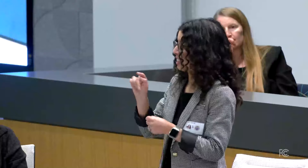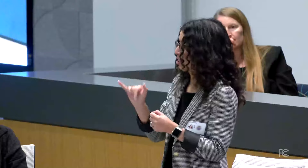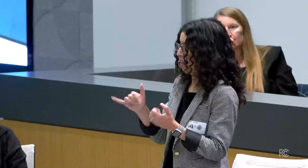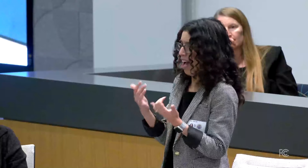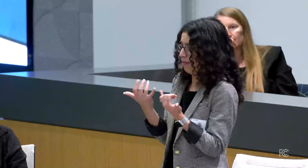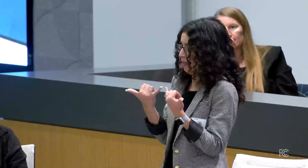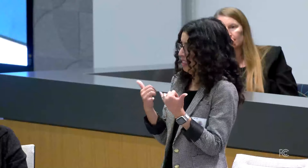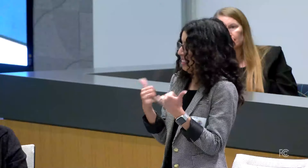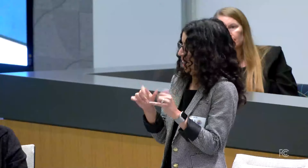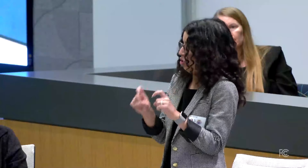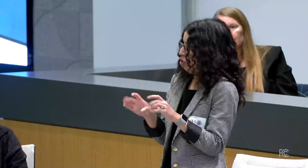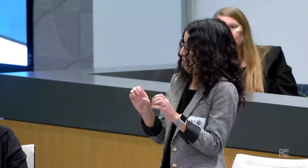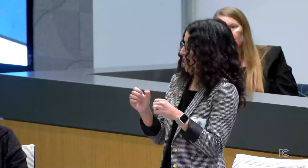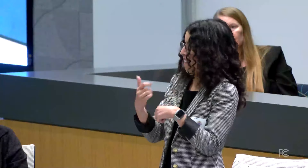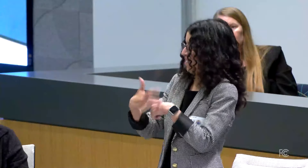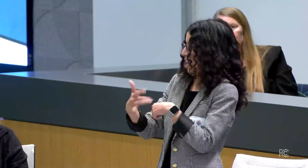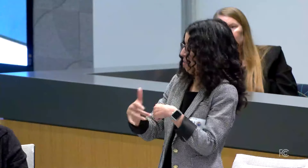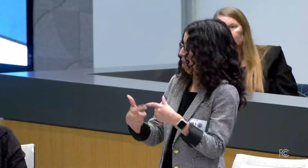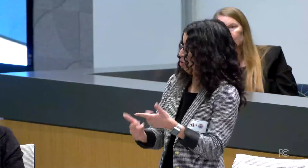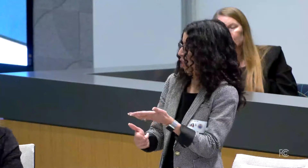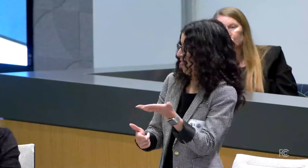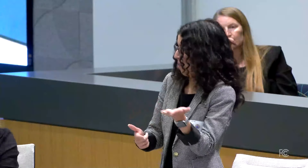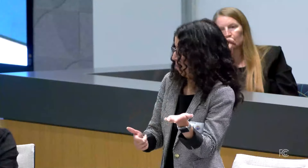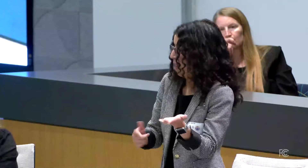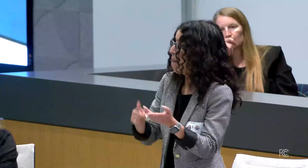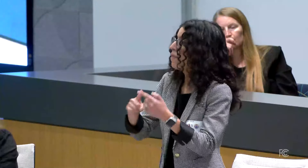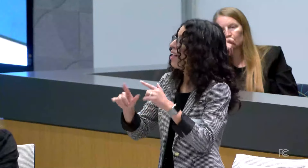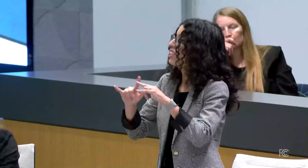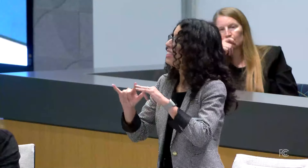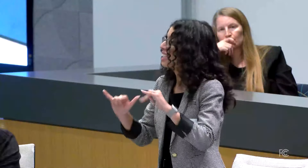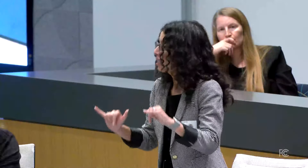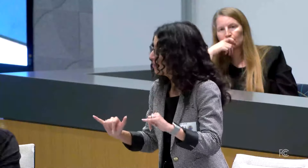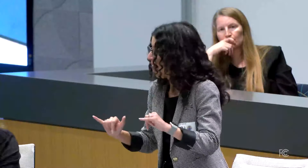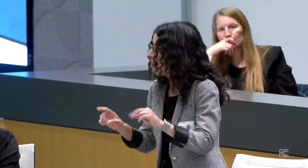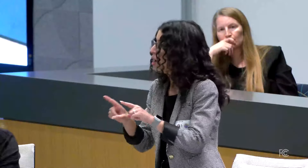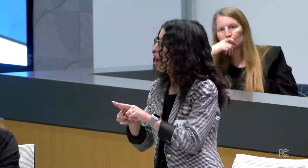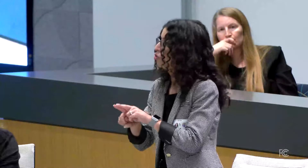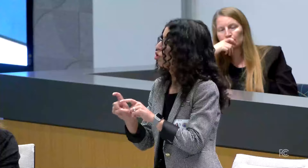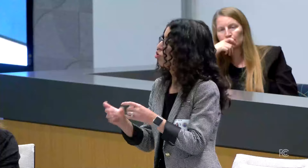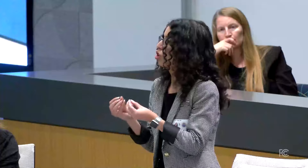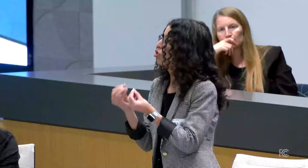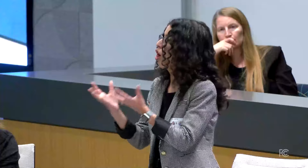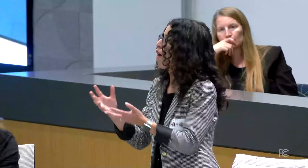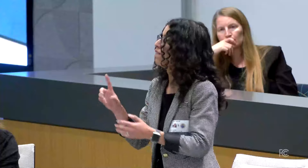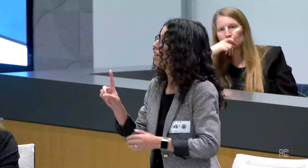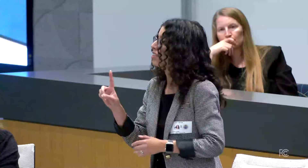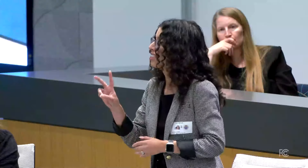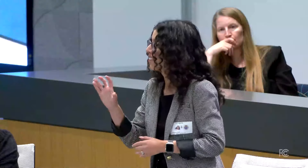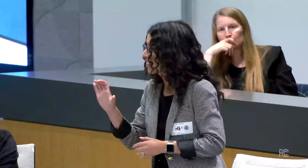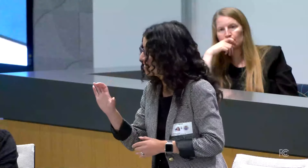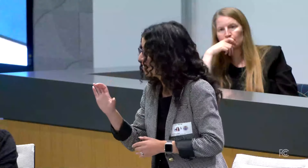PREFER TO STAY WITH WHAT THEY KNOW AND WHAT THEY ARE COMFORTABLE WITH AND NOT INTERESTED IN TRYING NEW TECHNOLOGY. THAT'S OKAY.